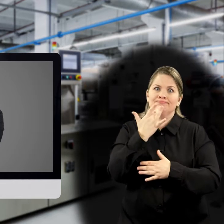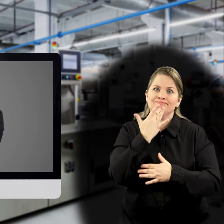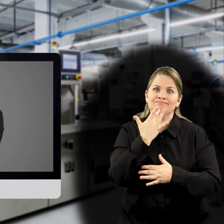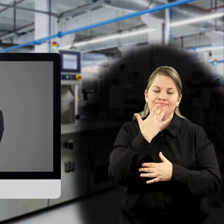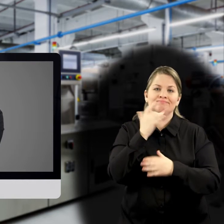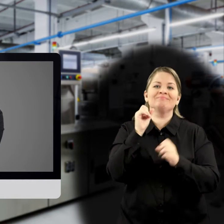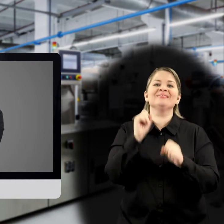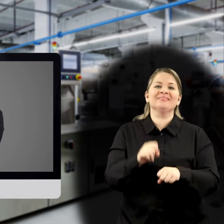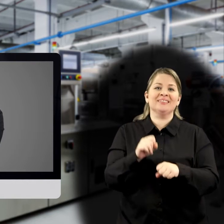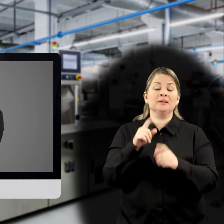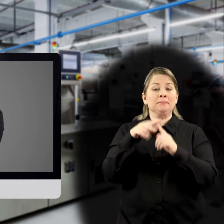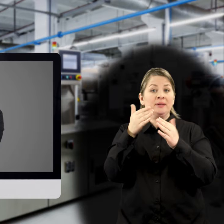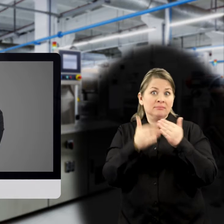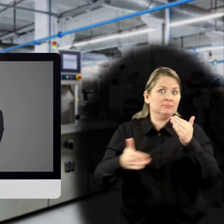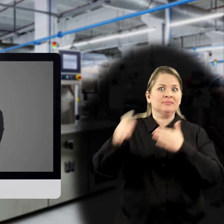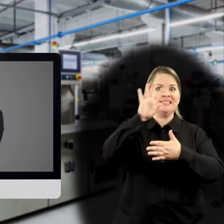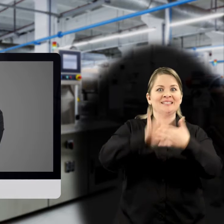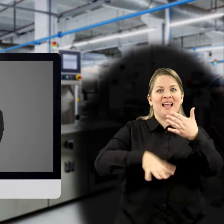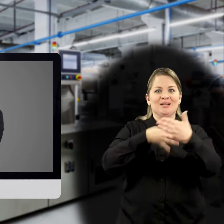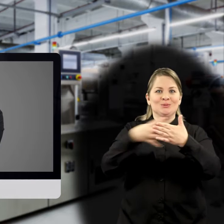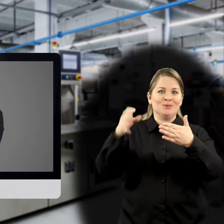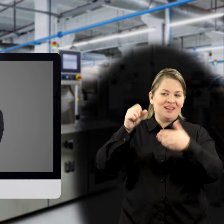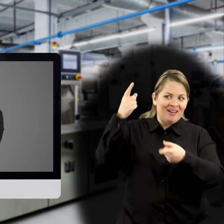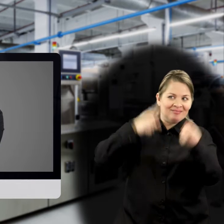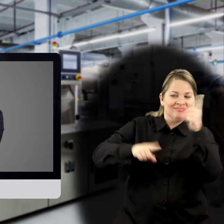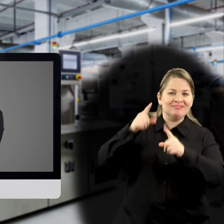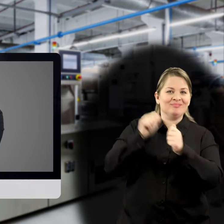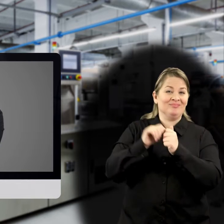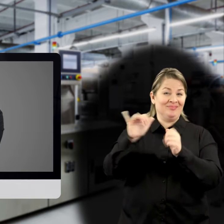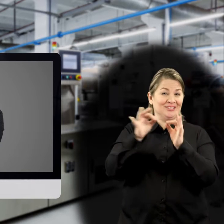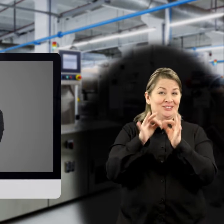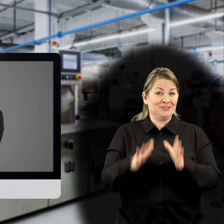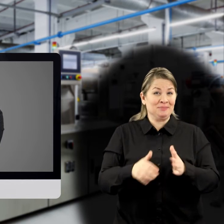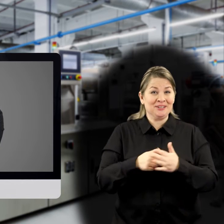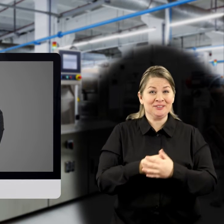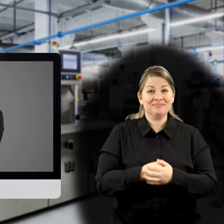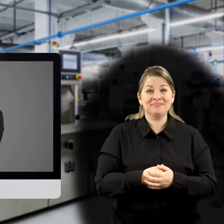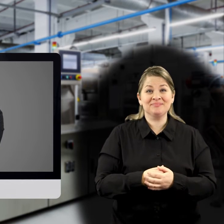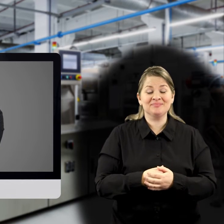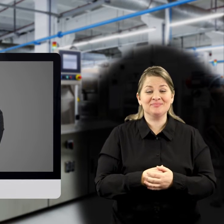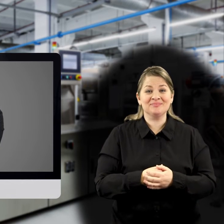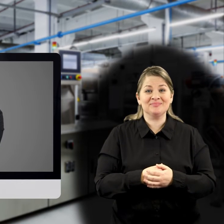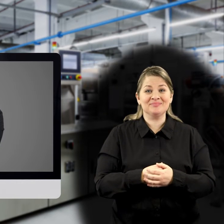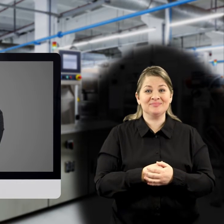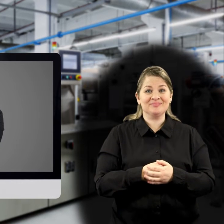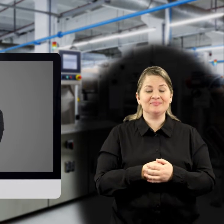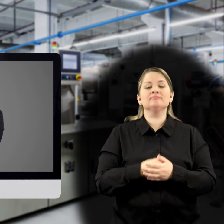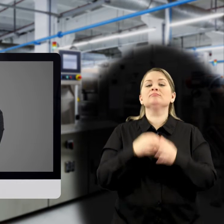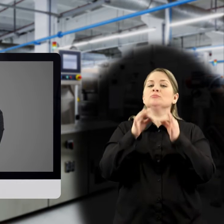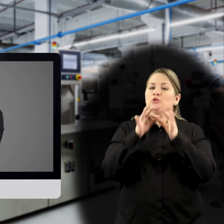establish a schedule of routine appointments in advance.